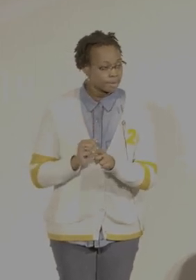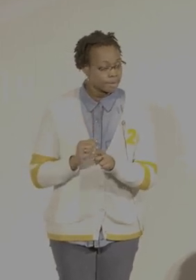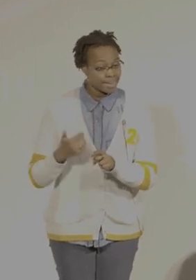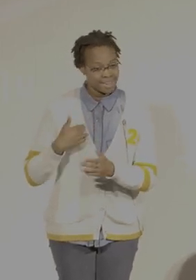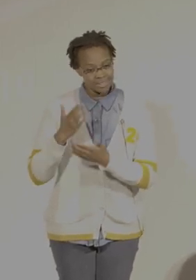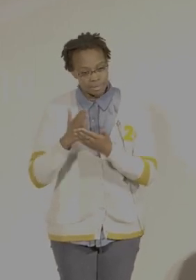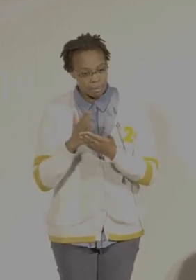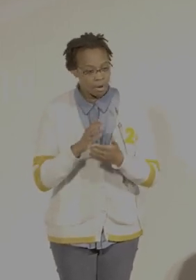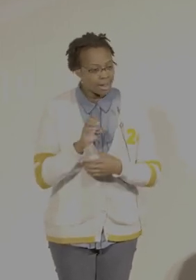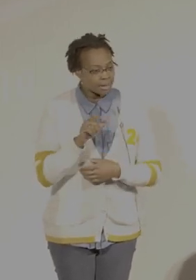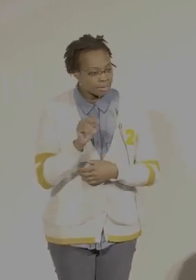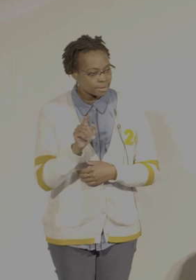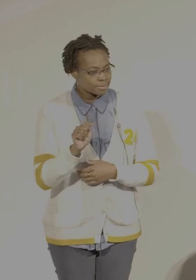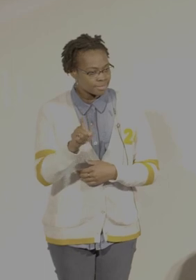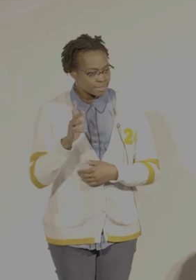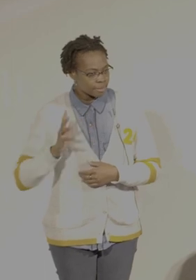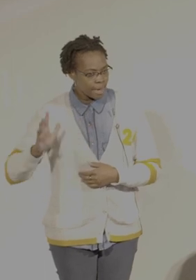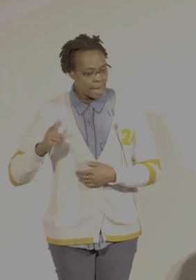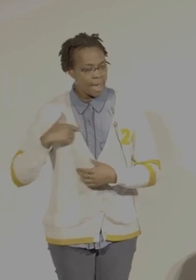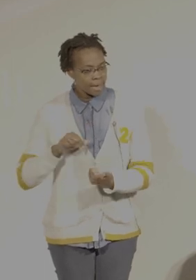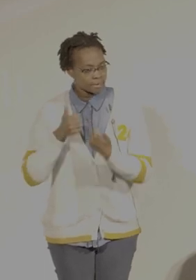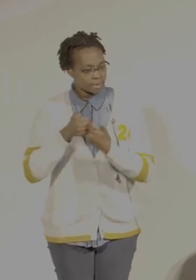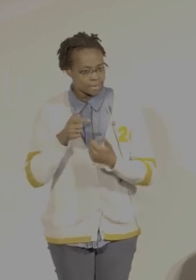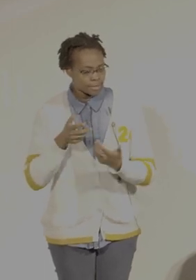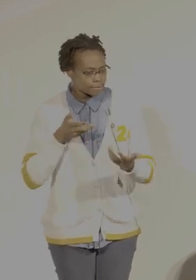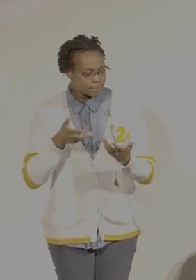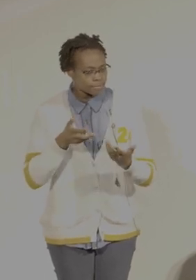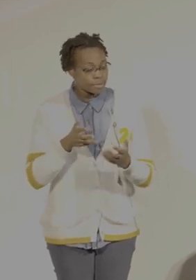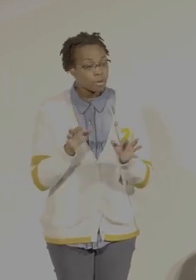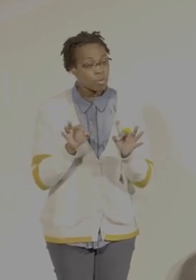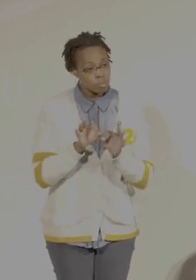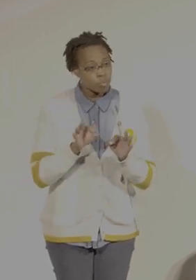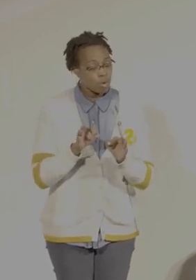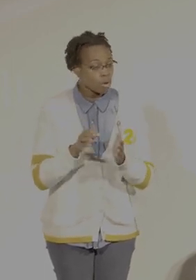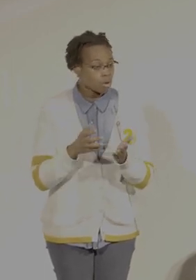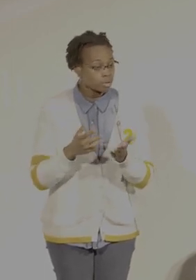and elements to his past that I challenge him on that are worth litigating and discussing.